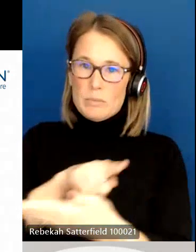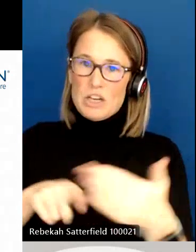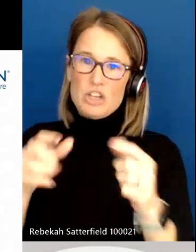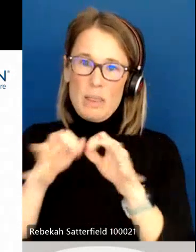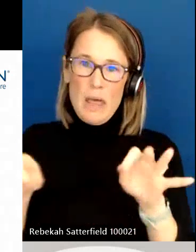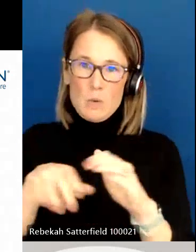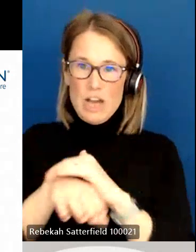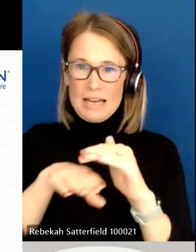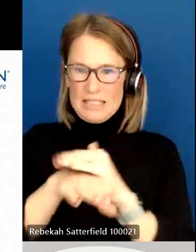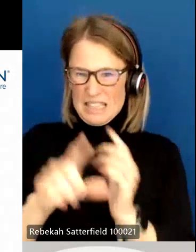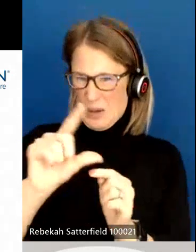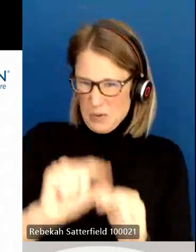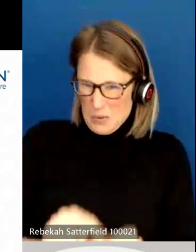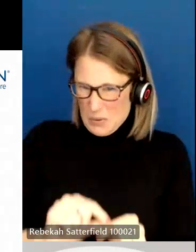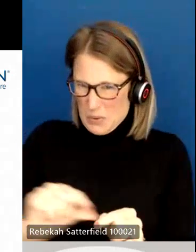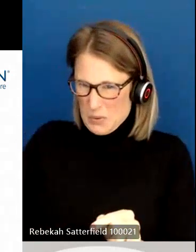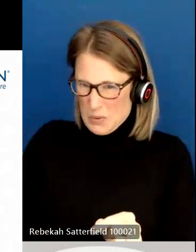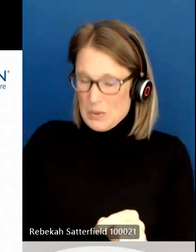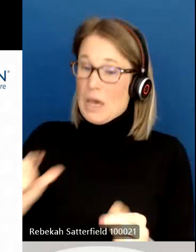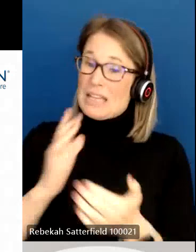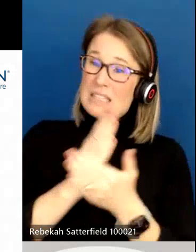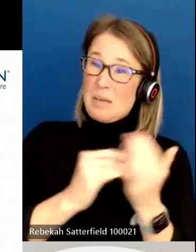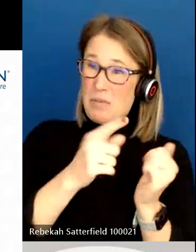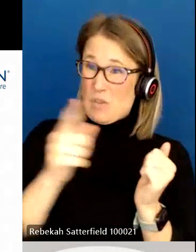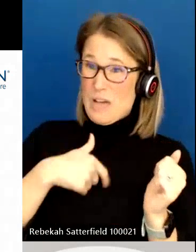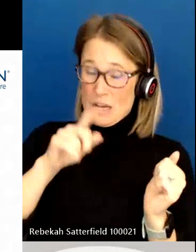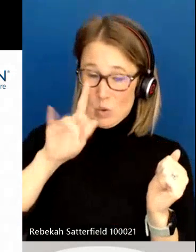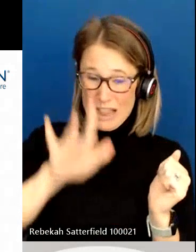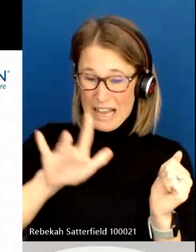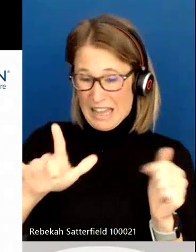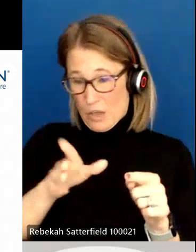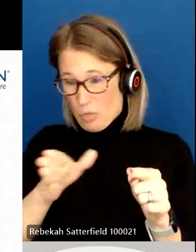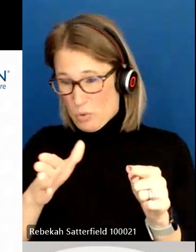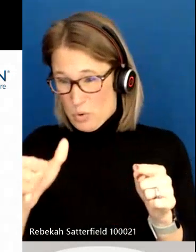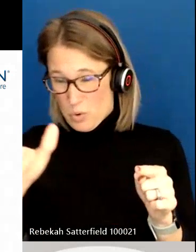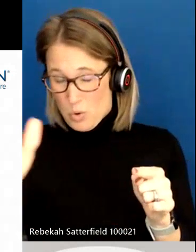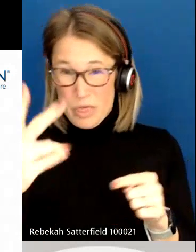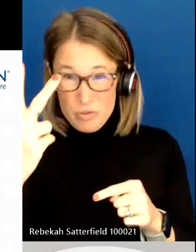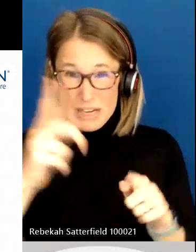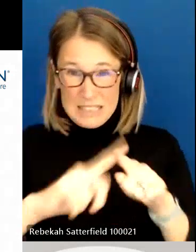bottom and some of them I had to literally go to three different areas before I found anything um